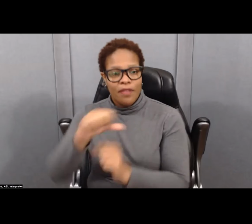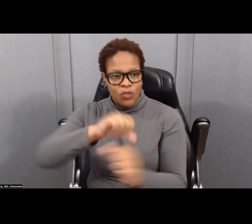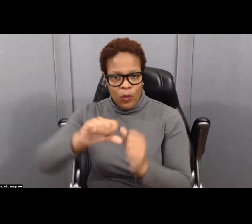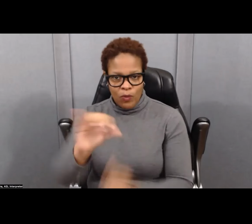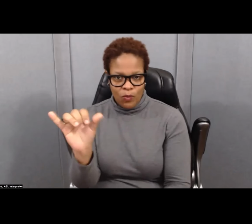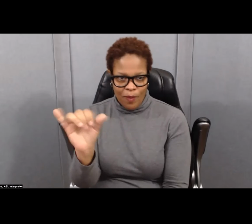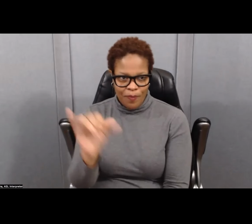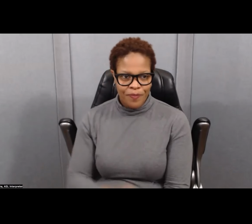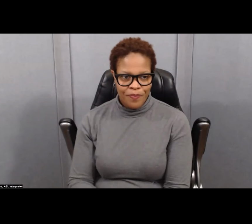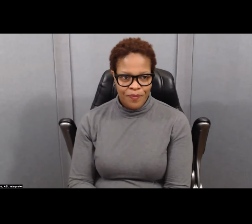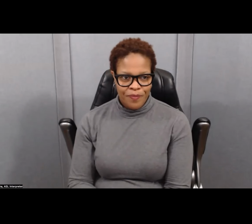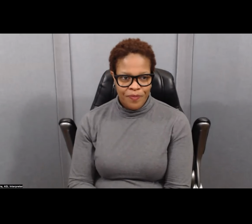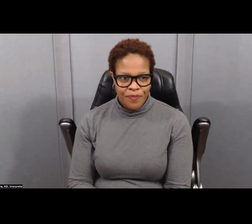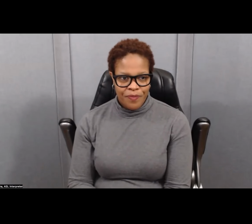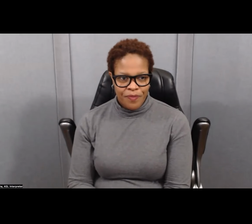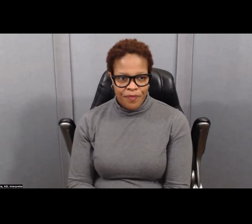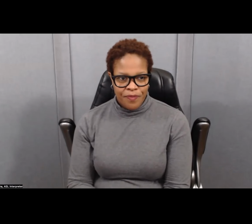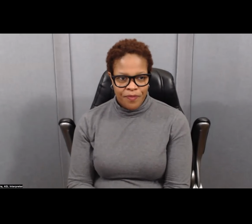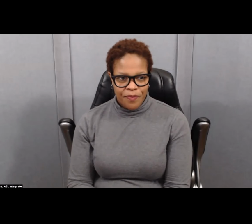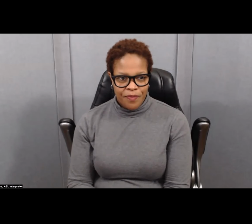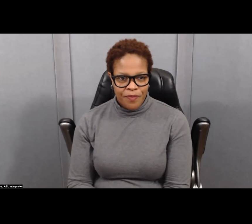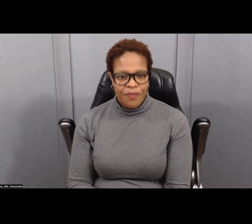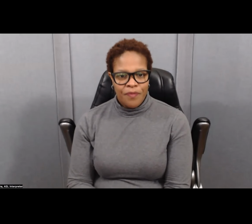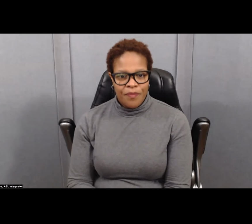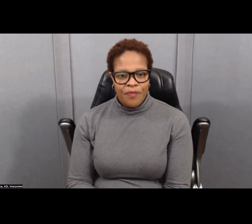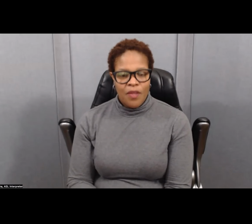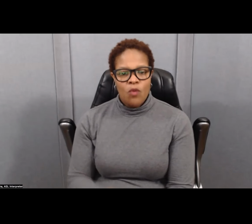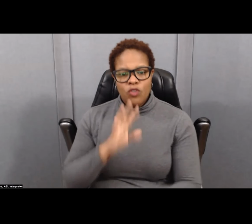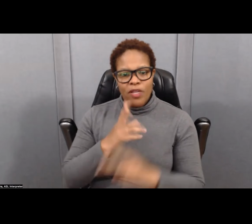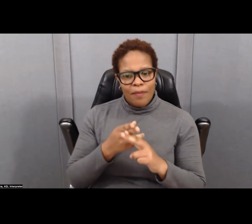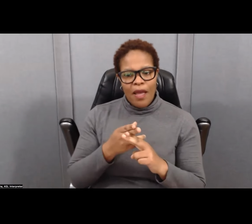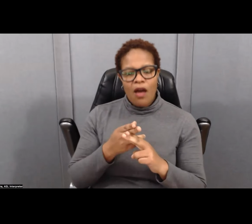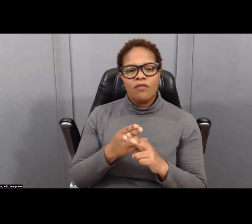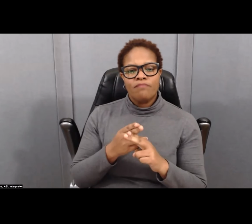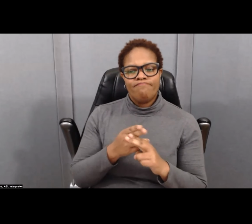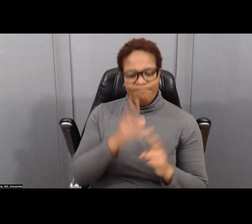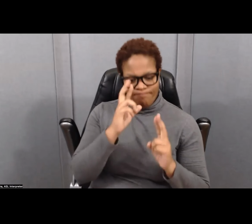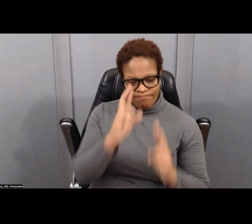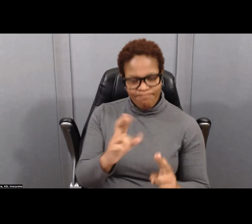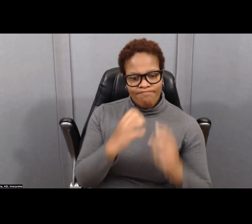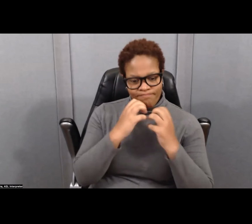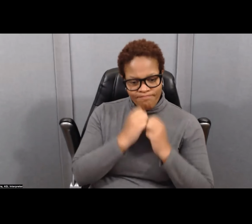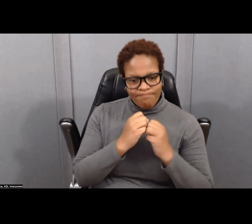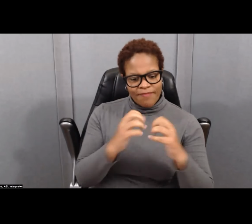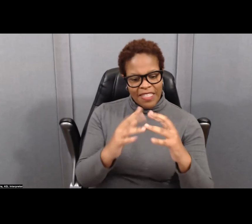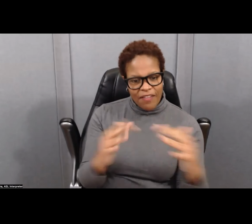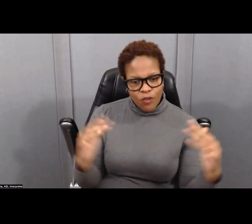So we're talking about valuing diversity, having the capacity for self-assessment,